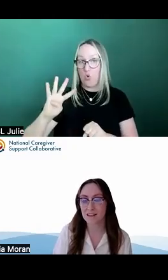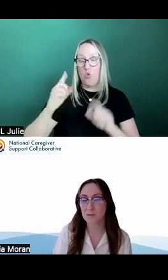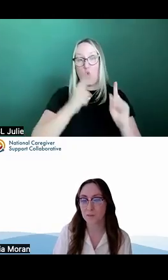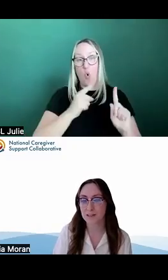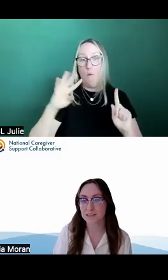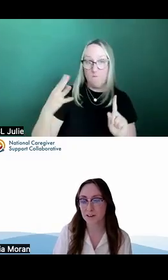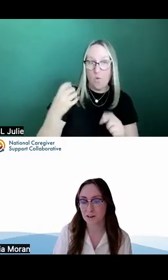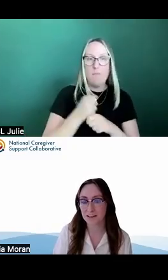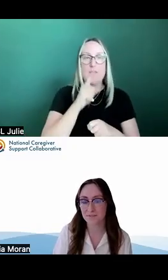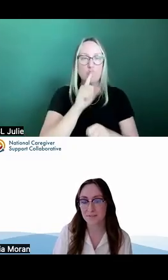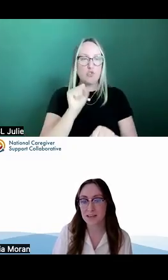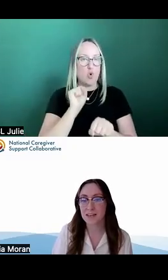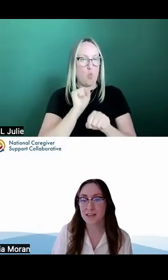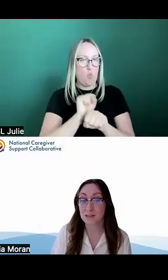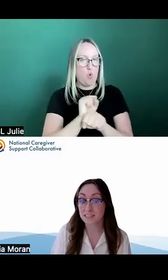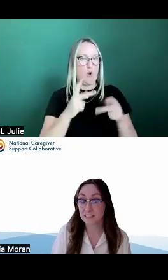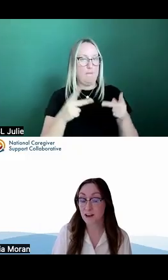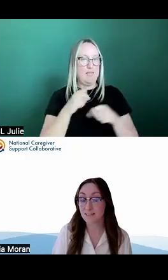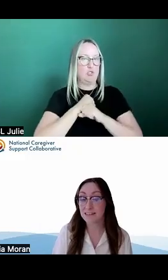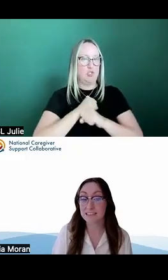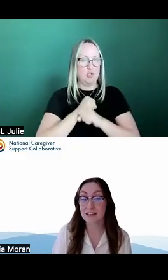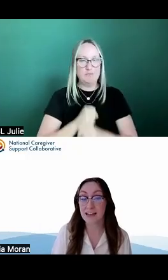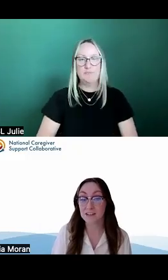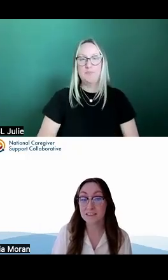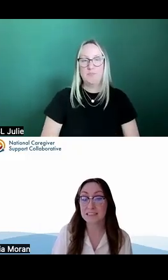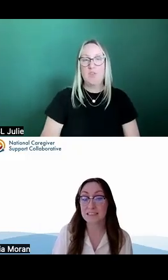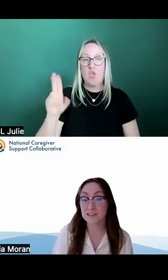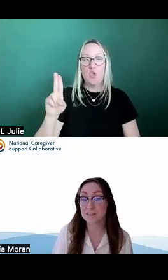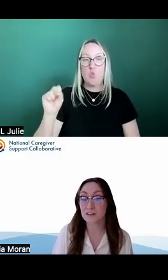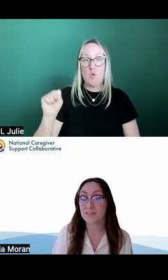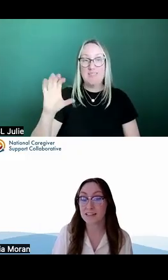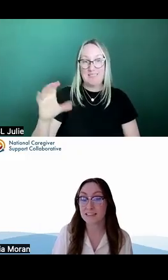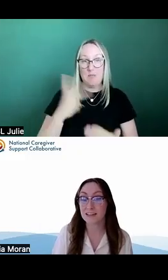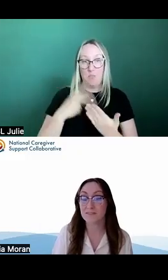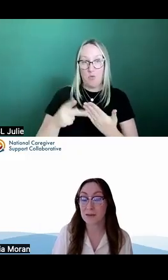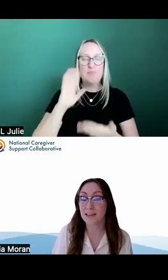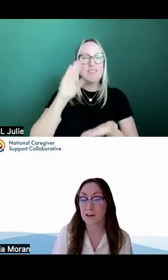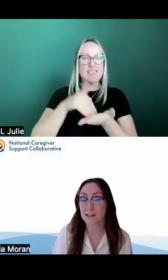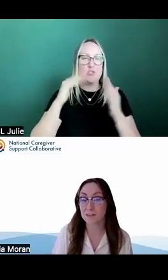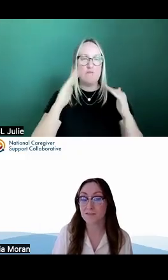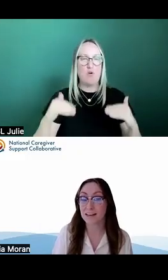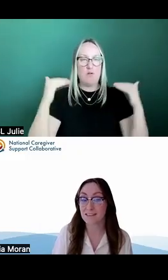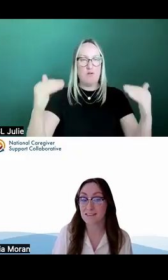and workplace security. USC's project is titled Center for Advancing Family Caregiver Financial